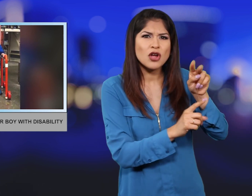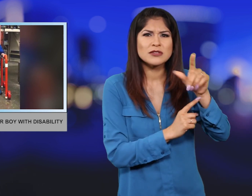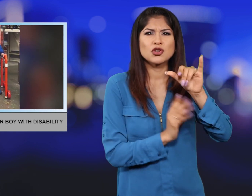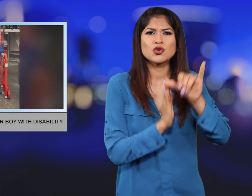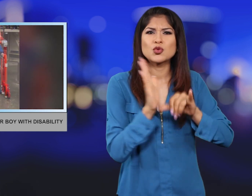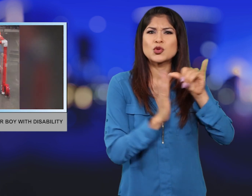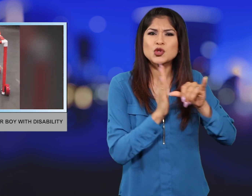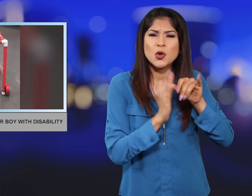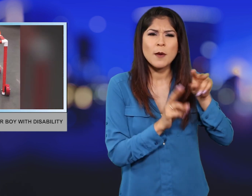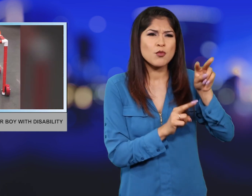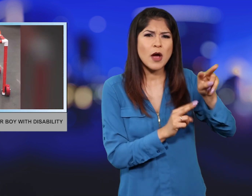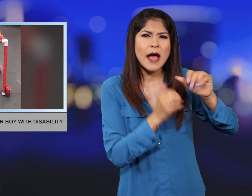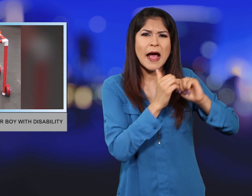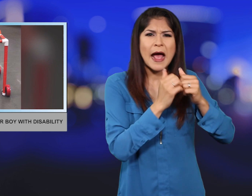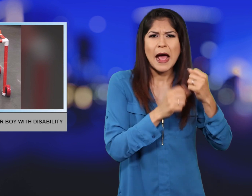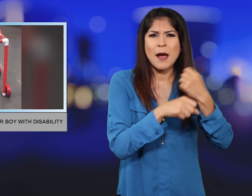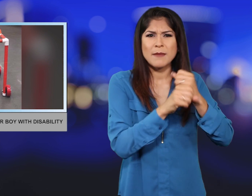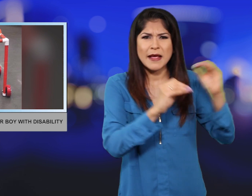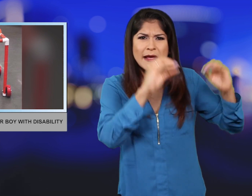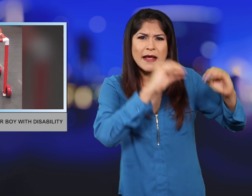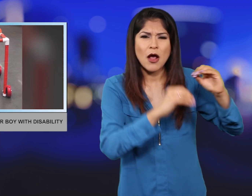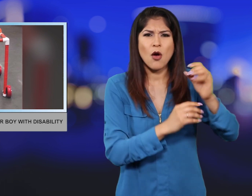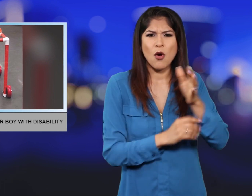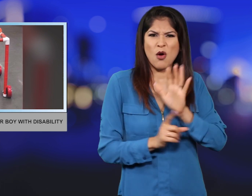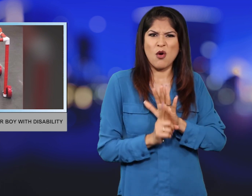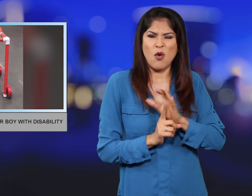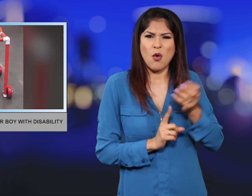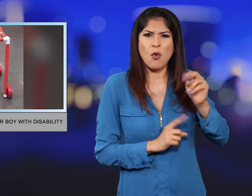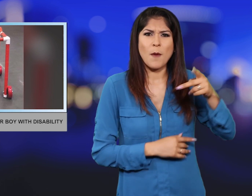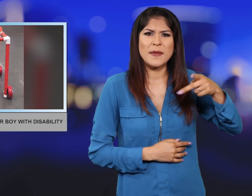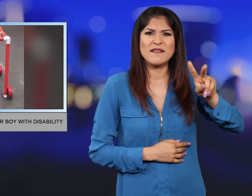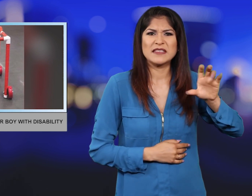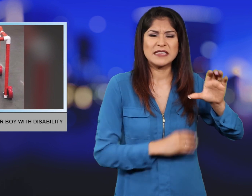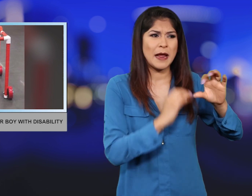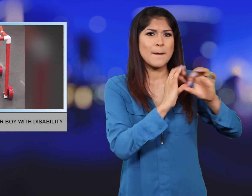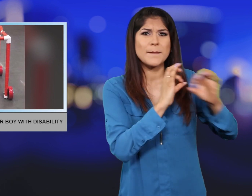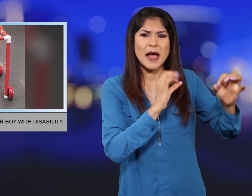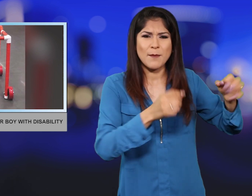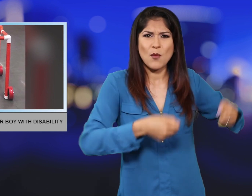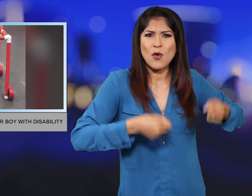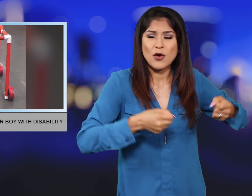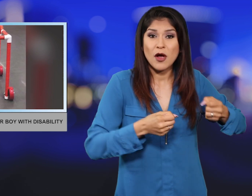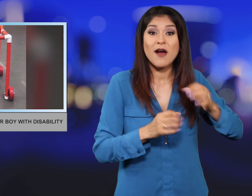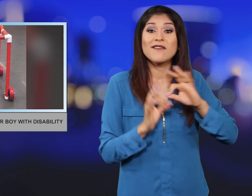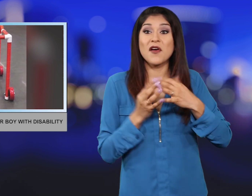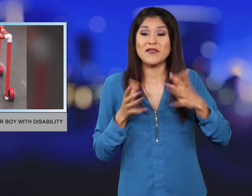So they turned to YouTube, where they found a tutorial on how to make their own walker out of PVC pipe.